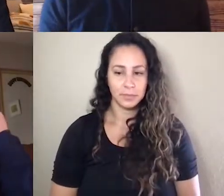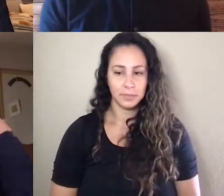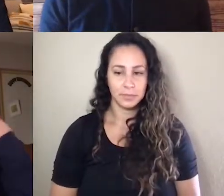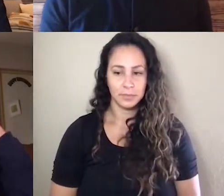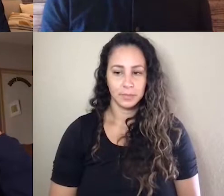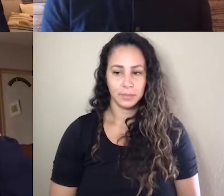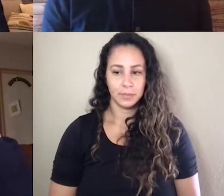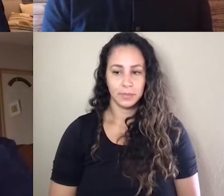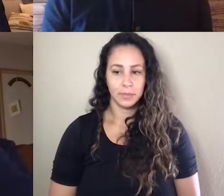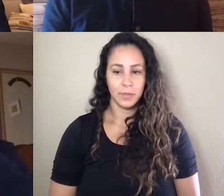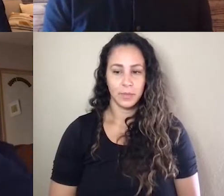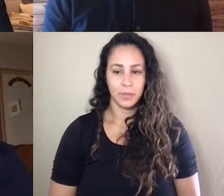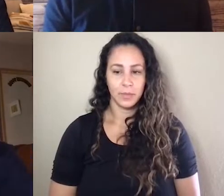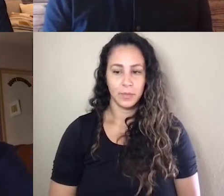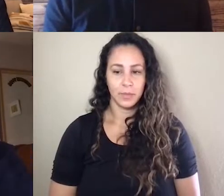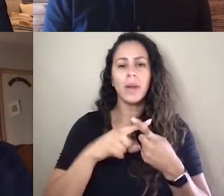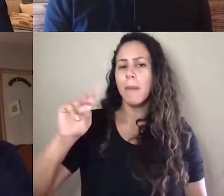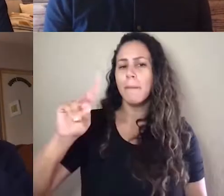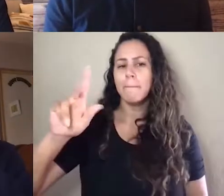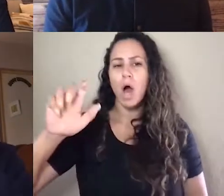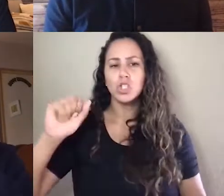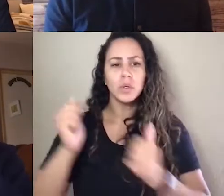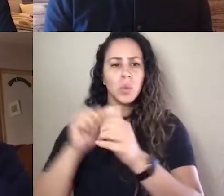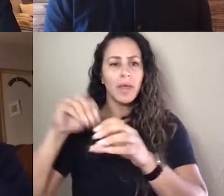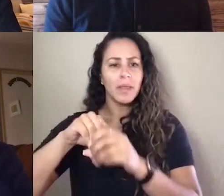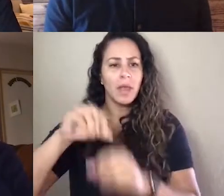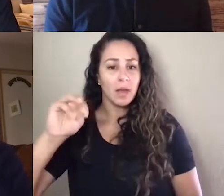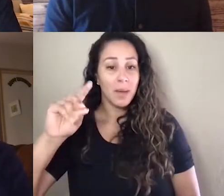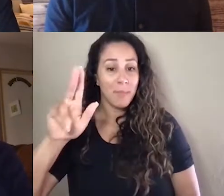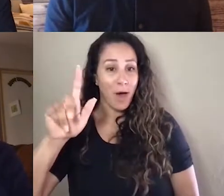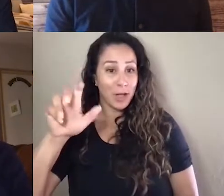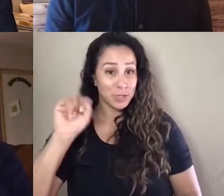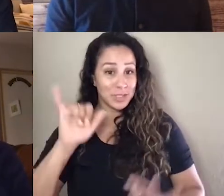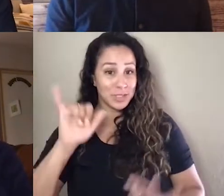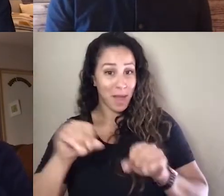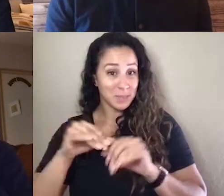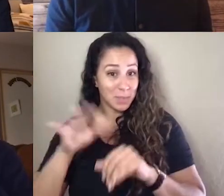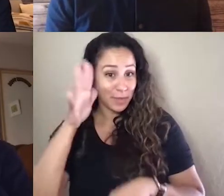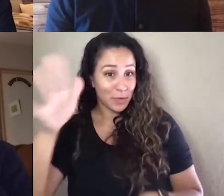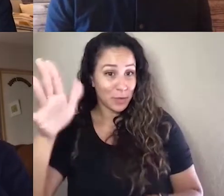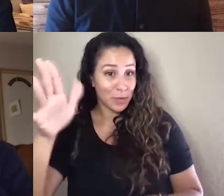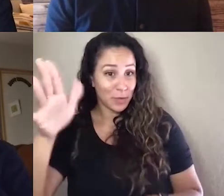IS THAT SOMETHING THAT IS POSSIBLE IN THE FUTURE?